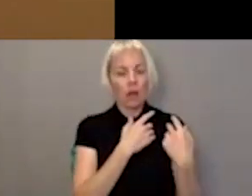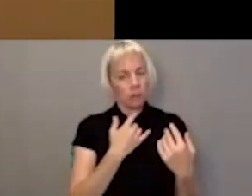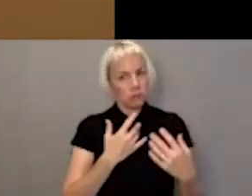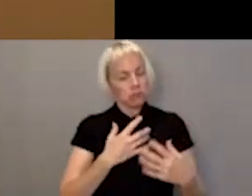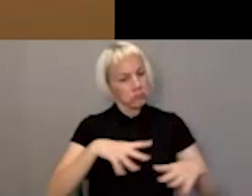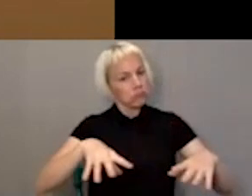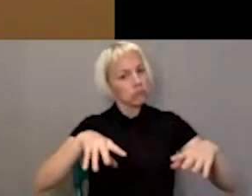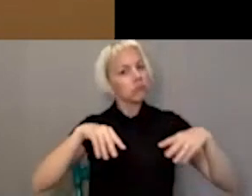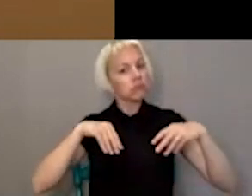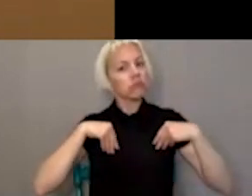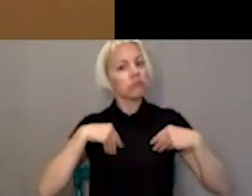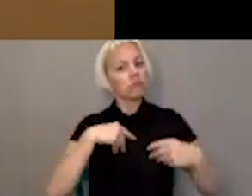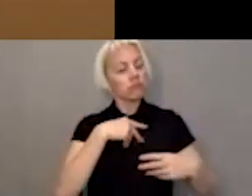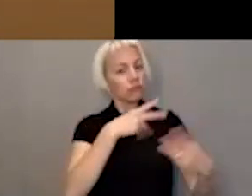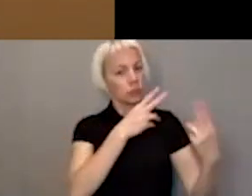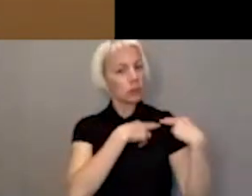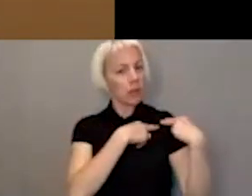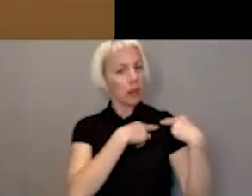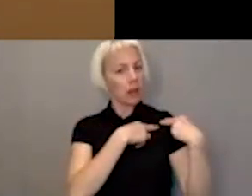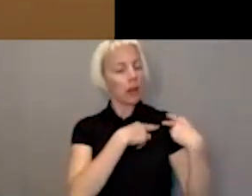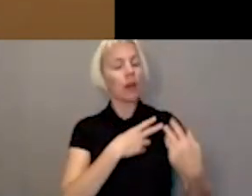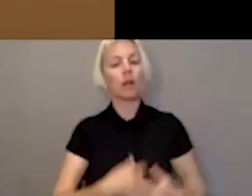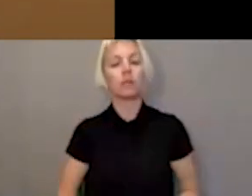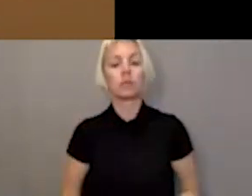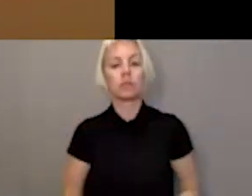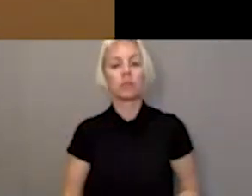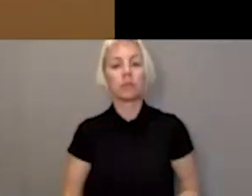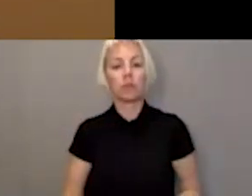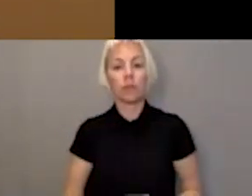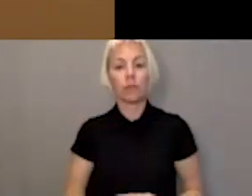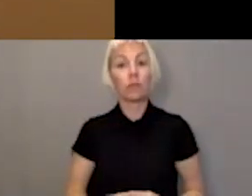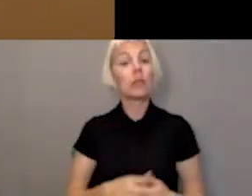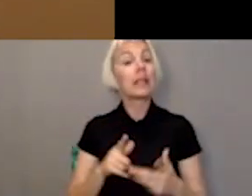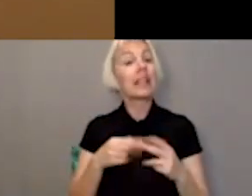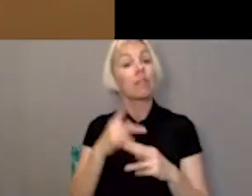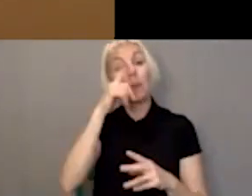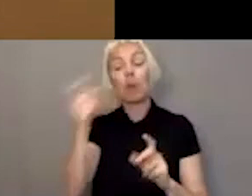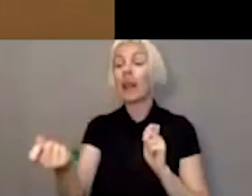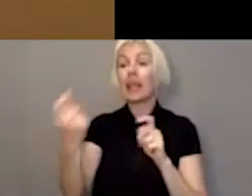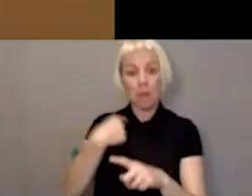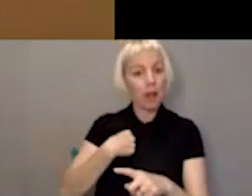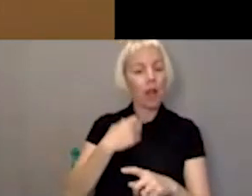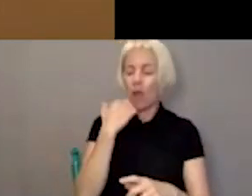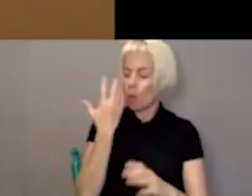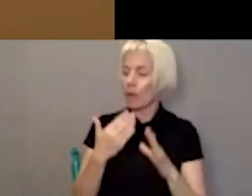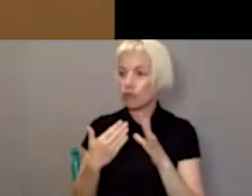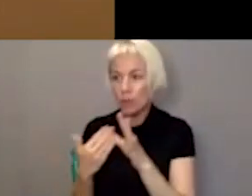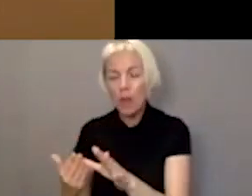be an email that goes unresponded or a phone call that doesn't get returned from me because